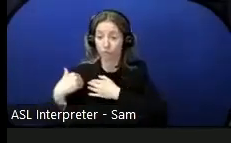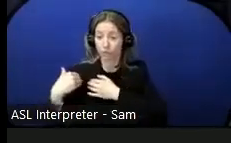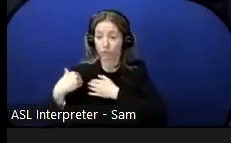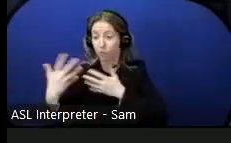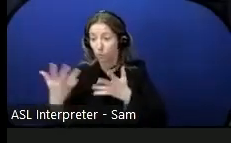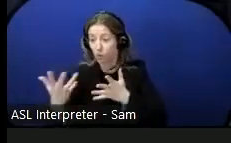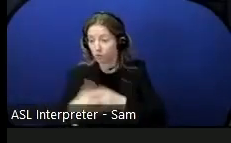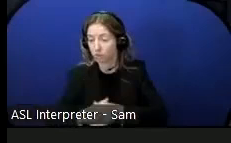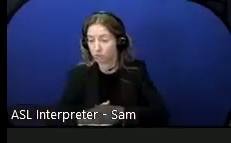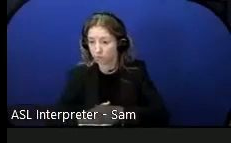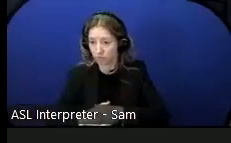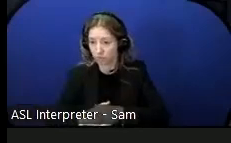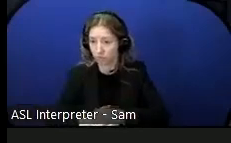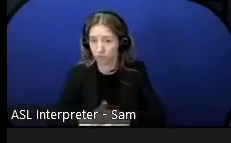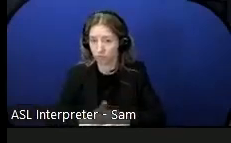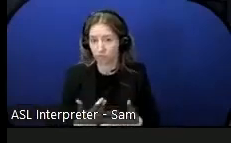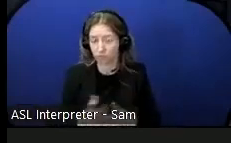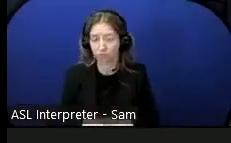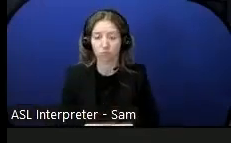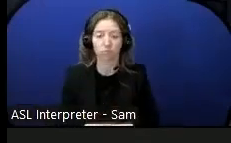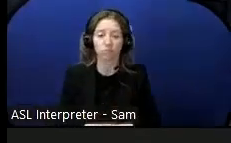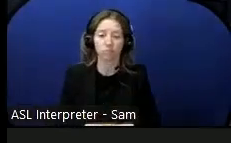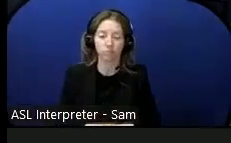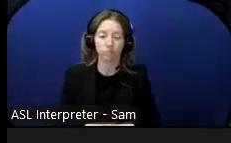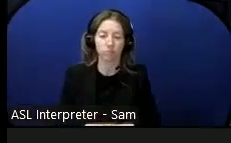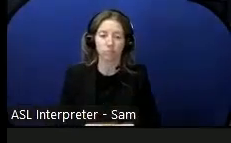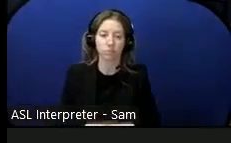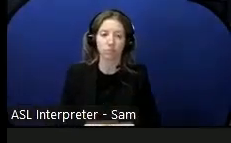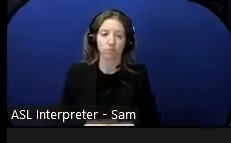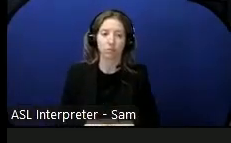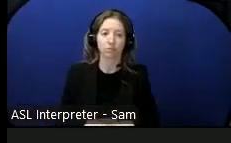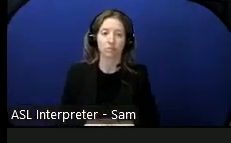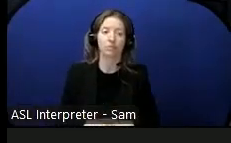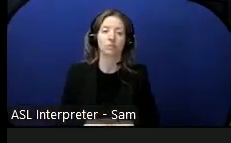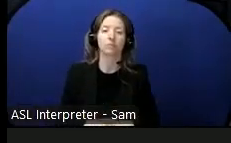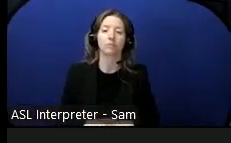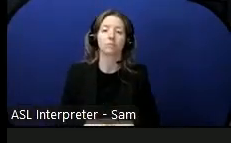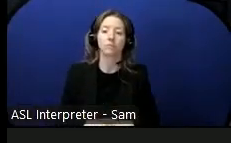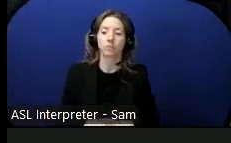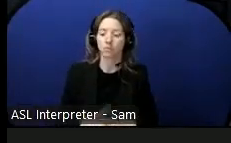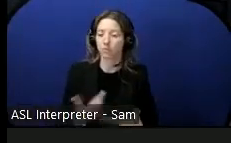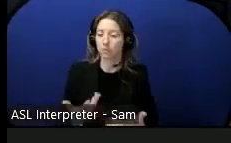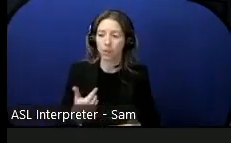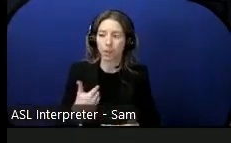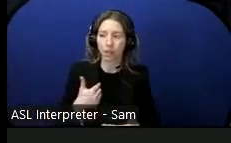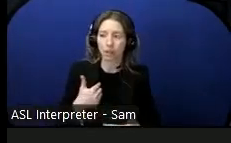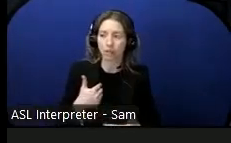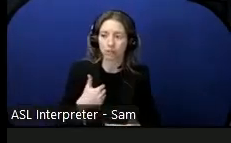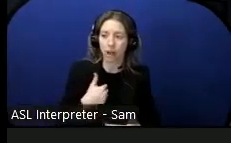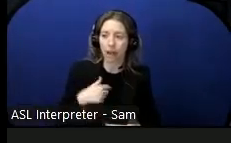You want to ask yourself, what is my mandate? What am I supposed to do? And this isn't just what is Title II?